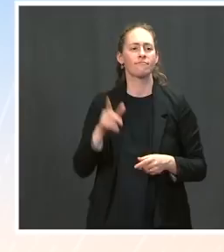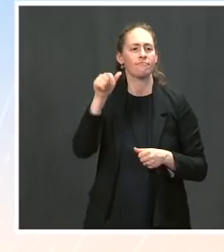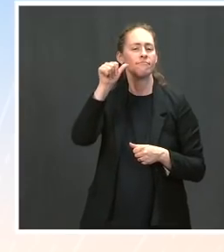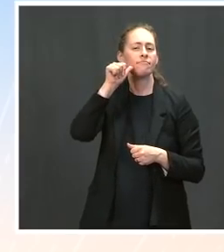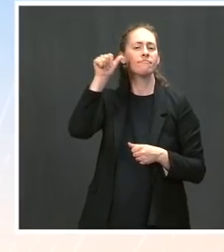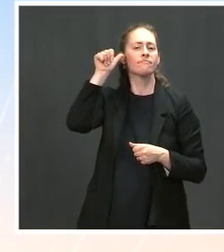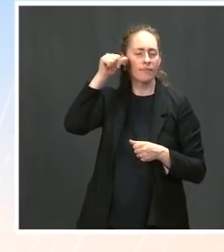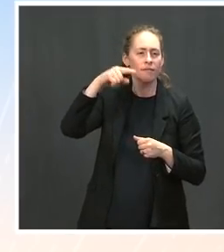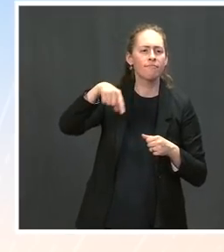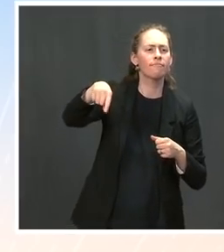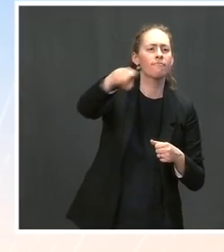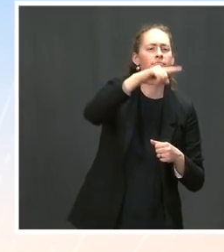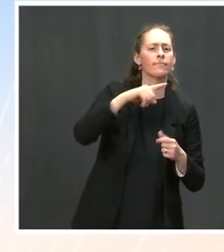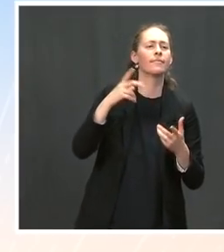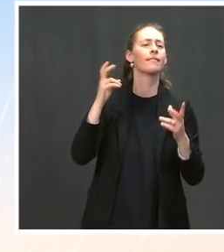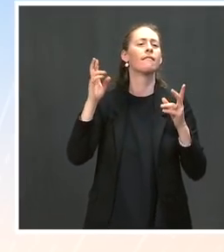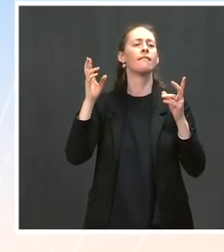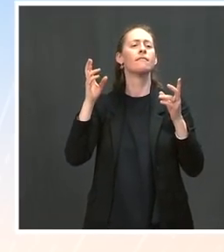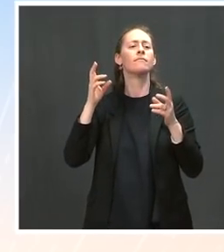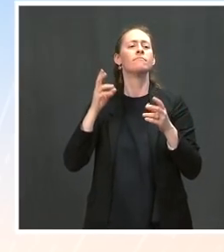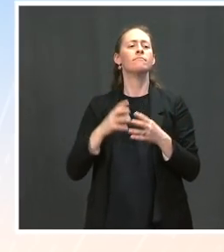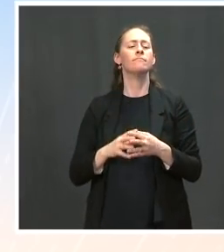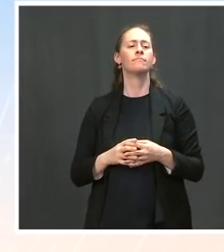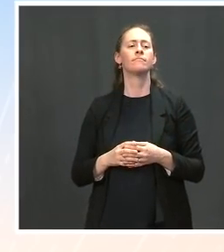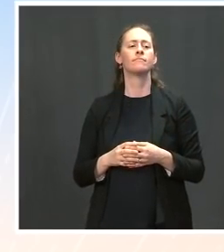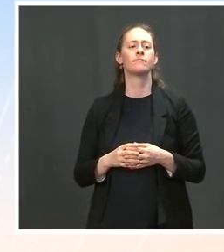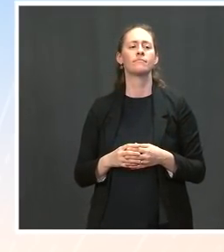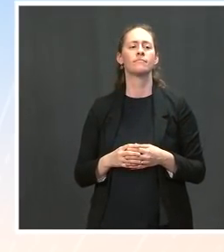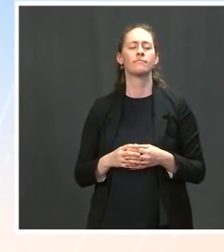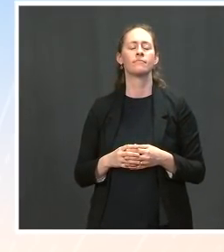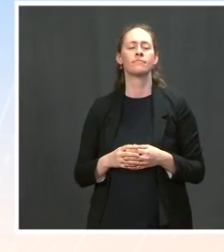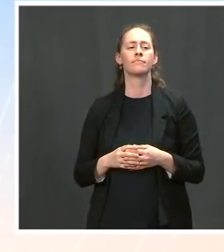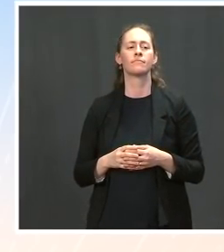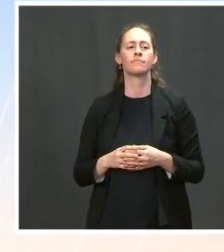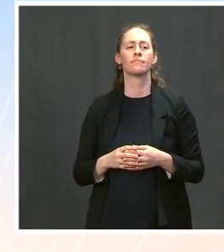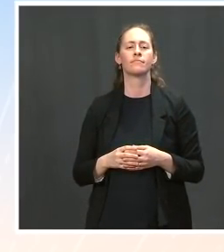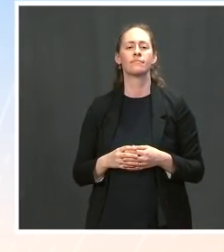So, as you might remember, one of President Trump's final actions in office